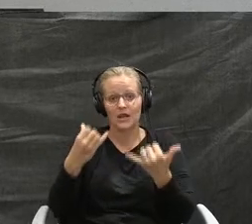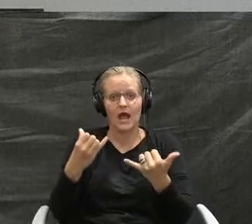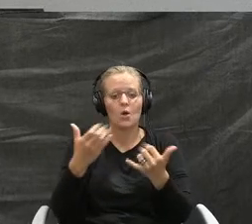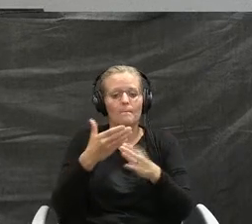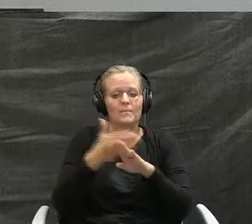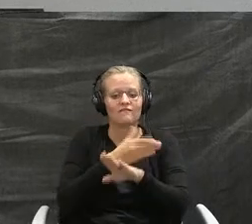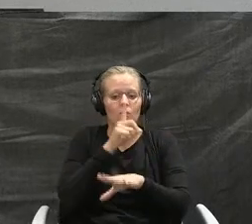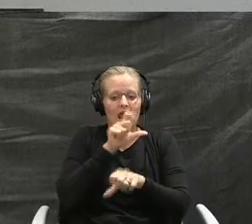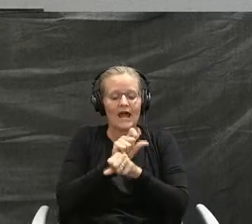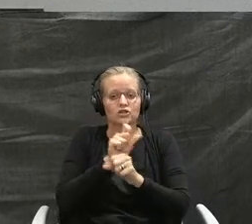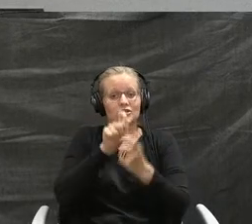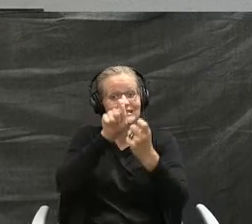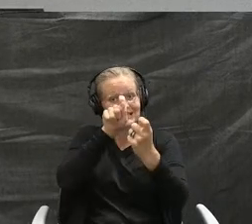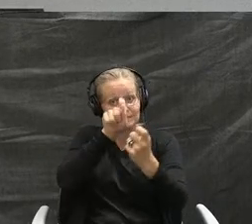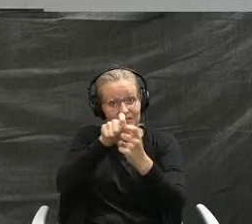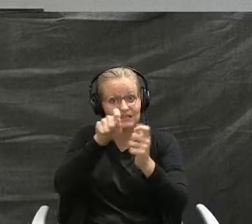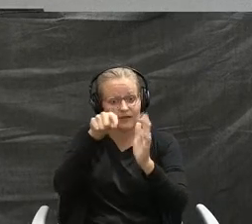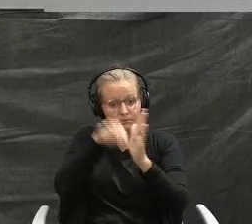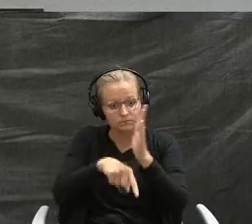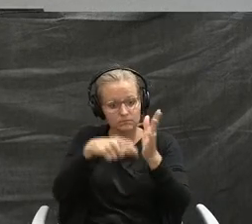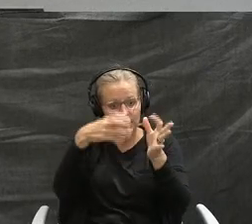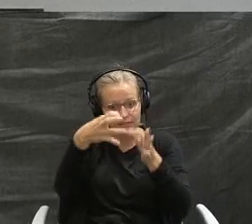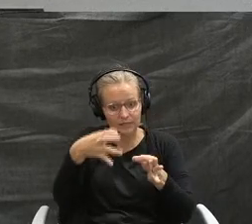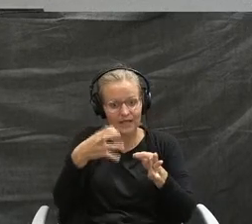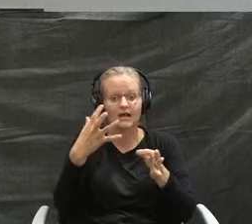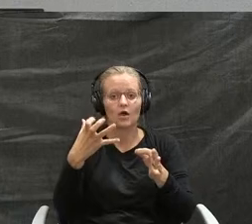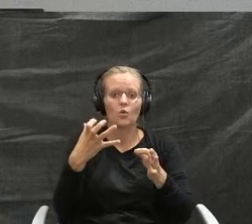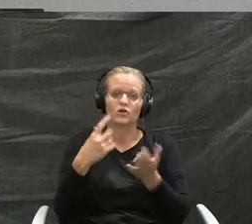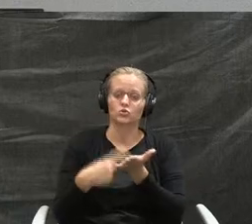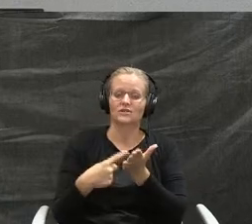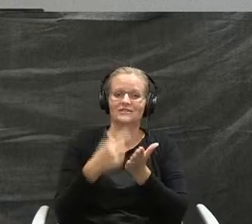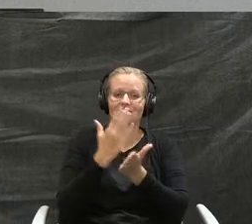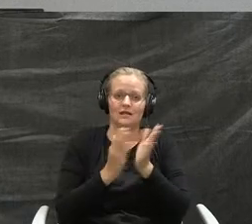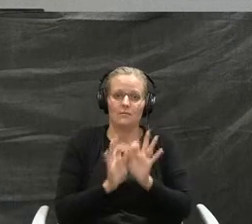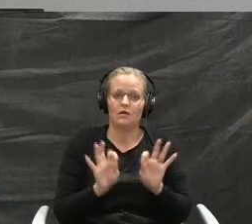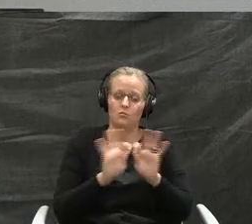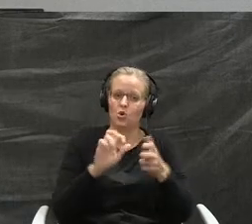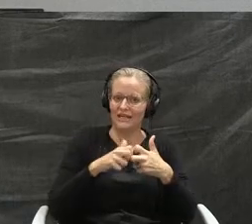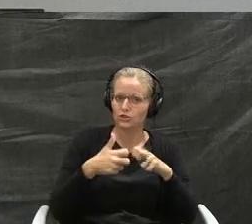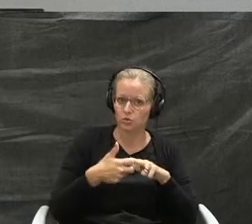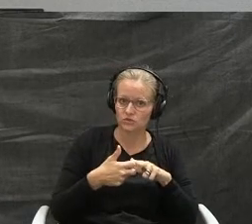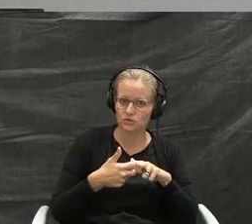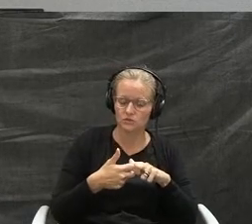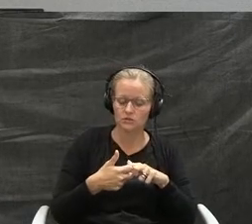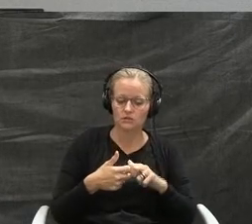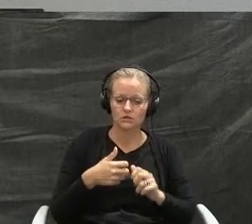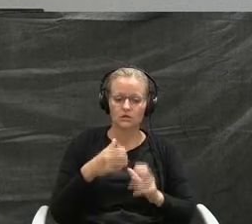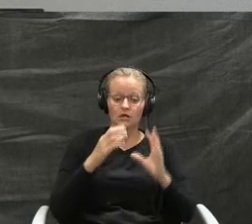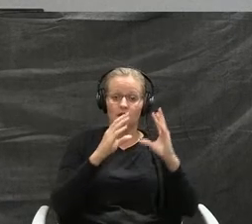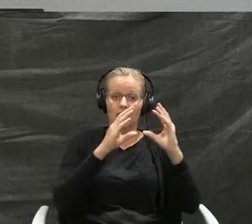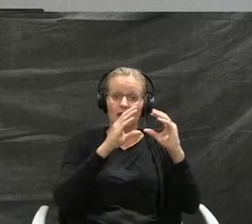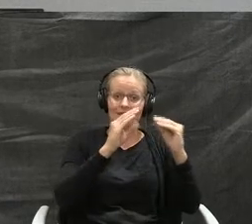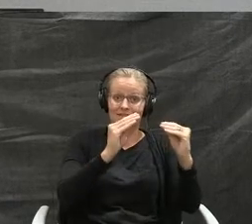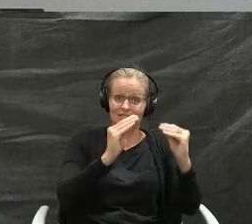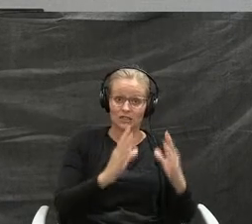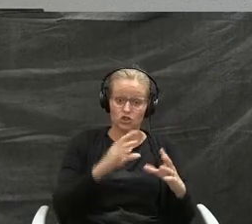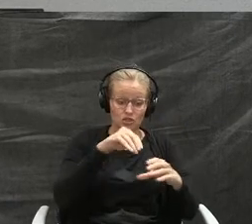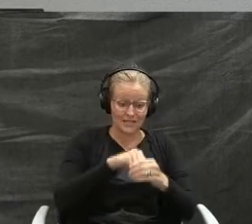issues. First of all, I would say teachers in our district are committed to our students. Some of them may be uneasy about